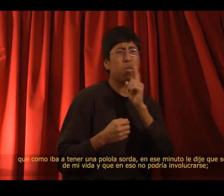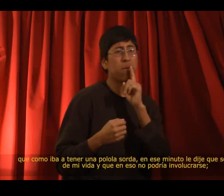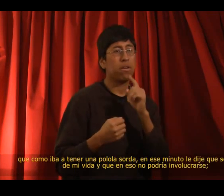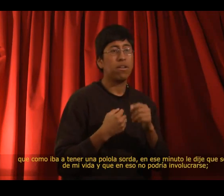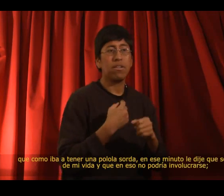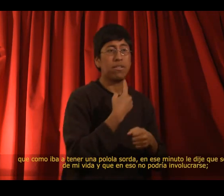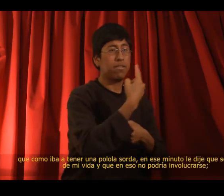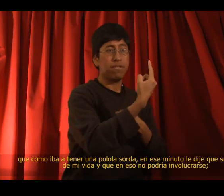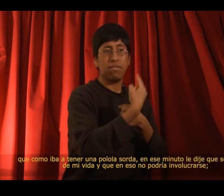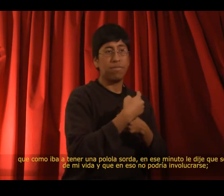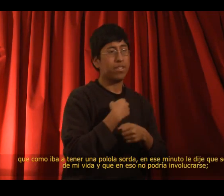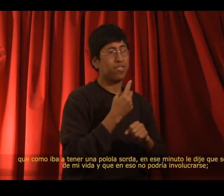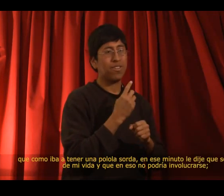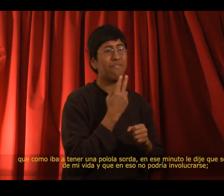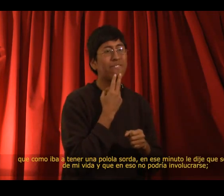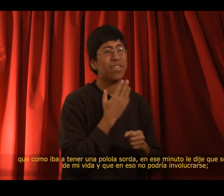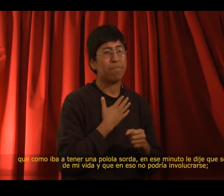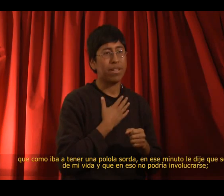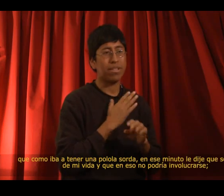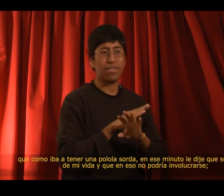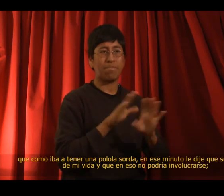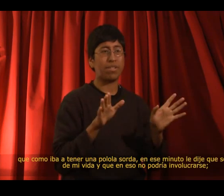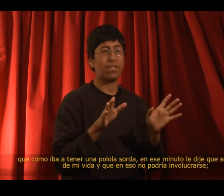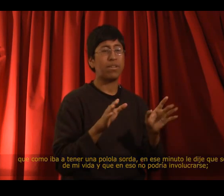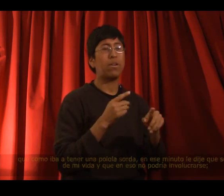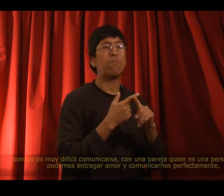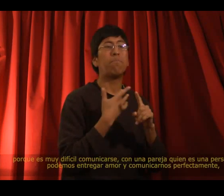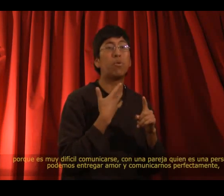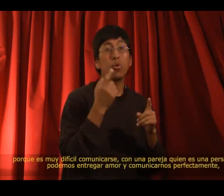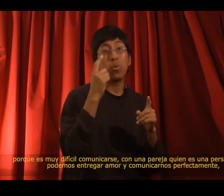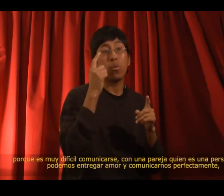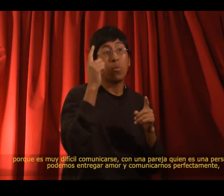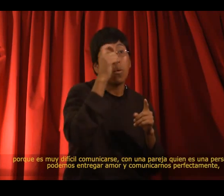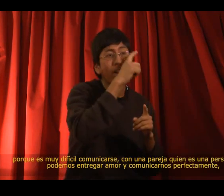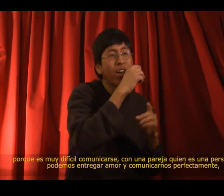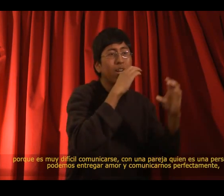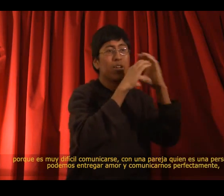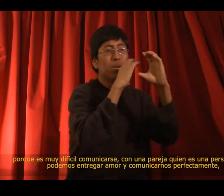I told her that this was my life and that she could not tell me to choose a hearing person because it is very difficult to communicate with a hearing person.